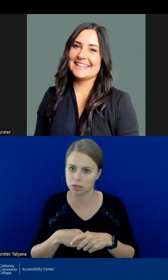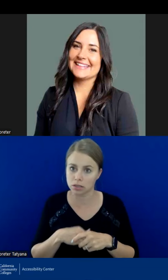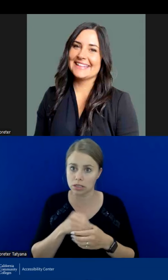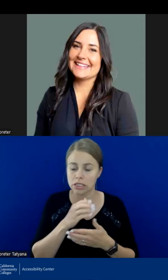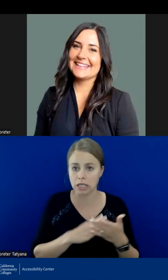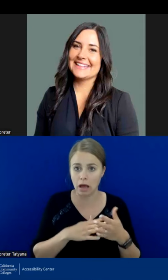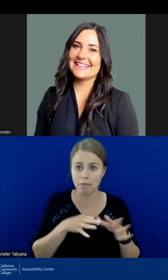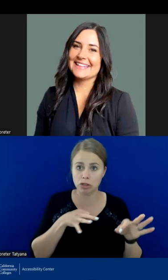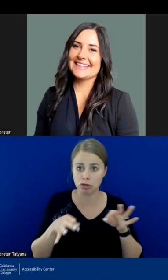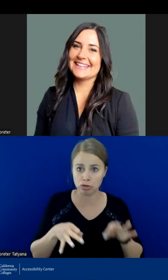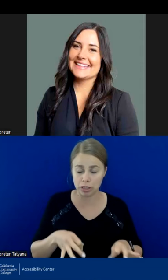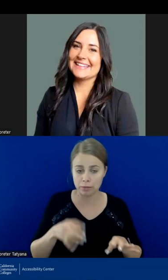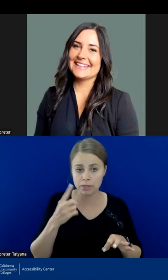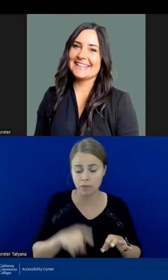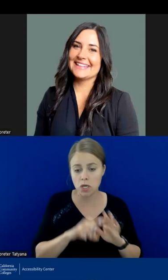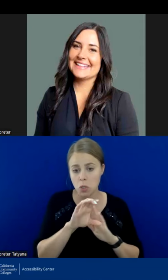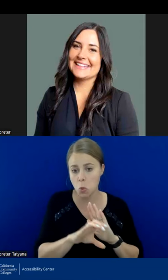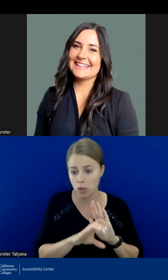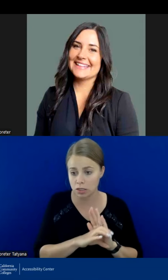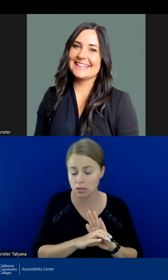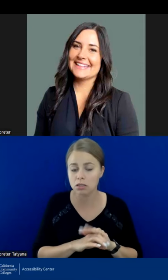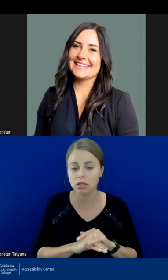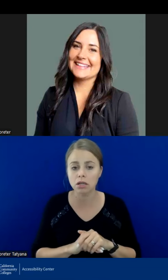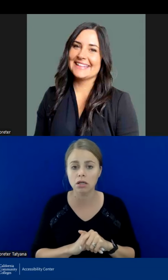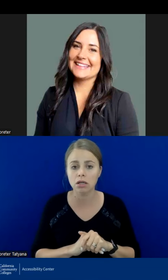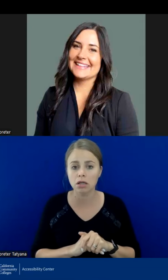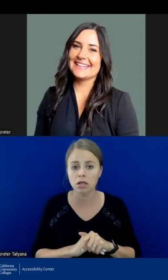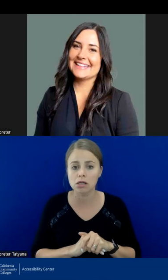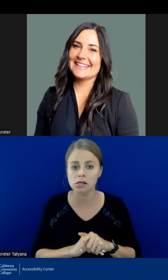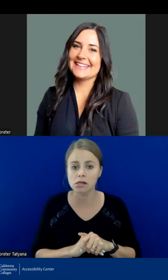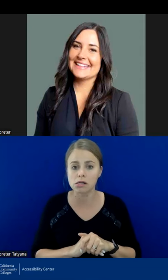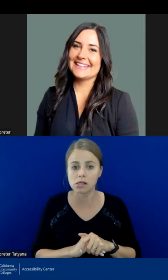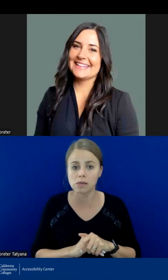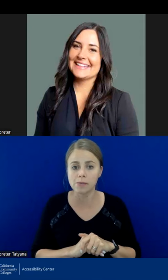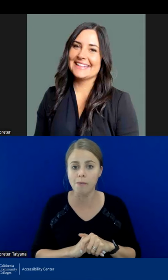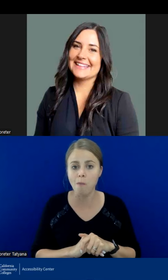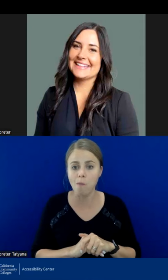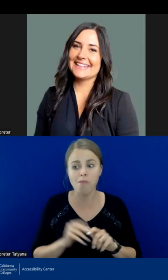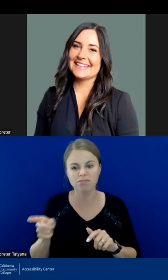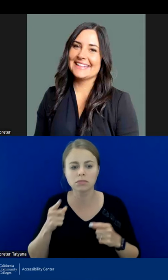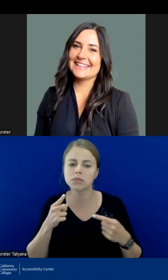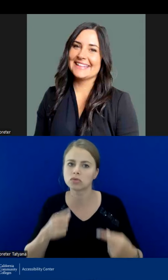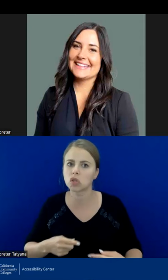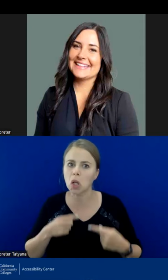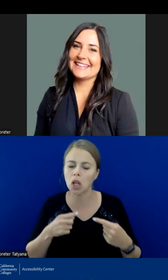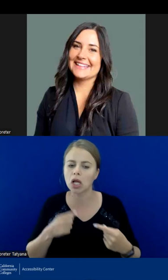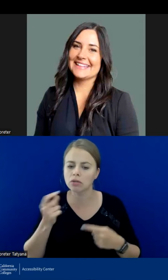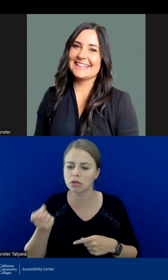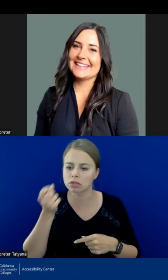of the courses, is struggling to understand